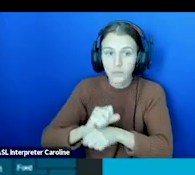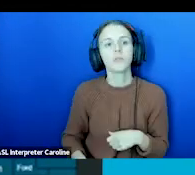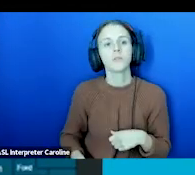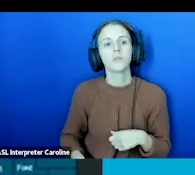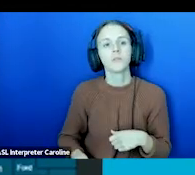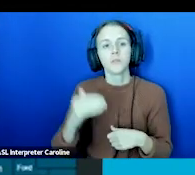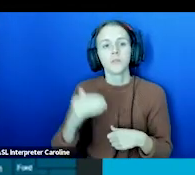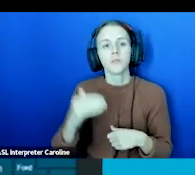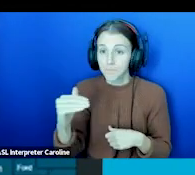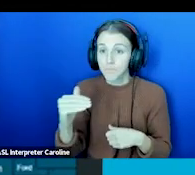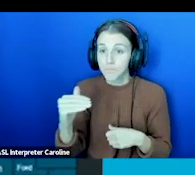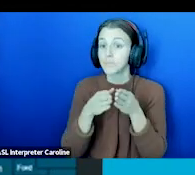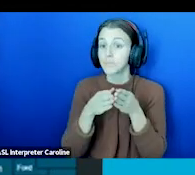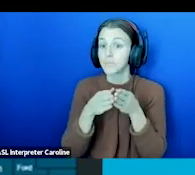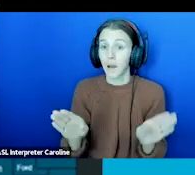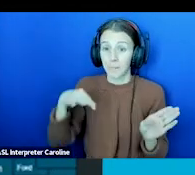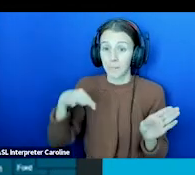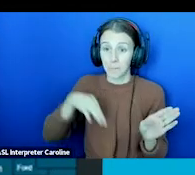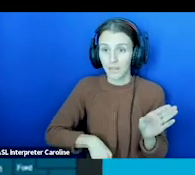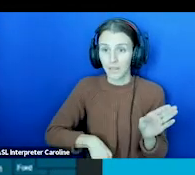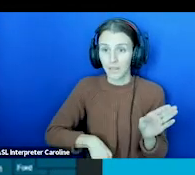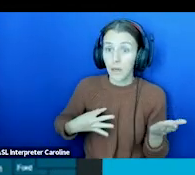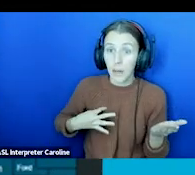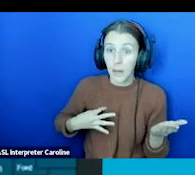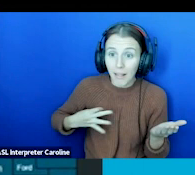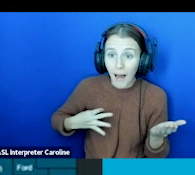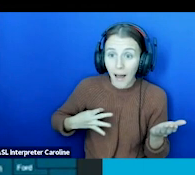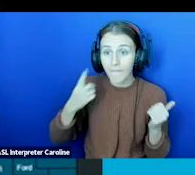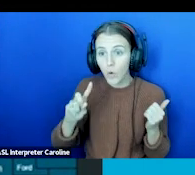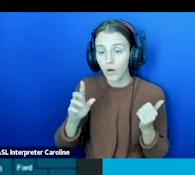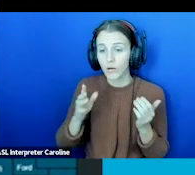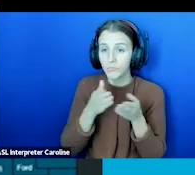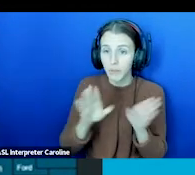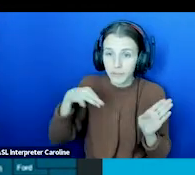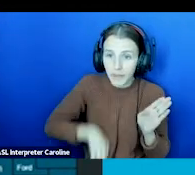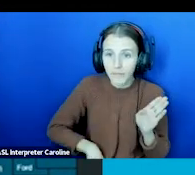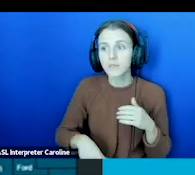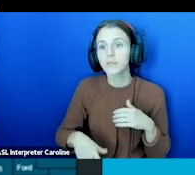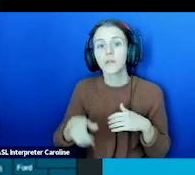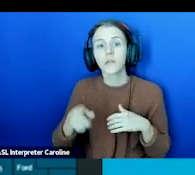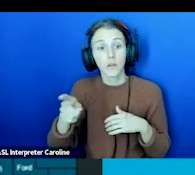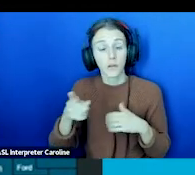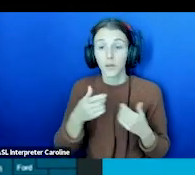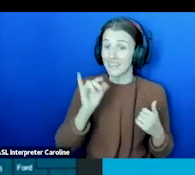IN AN EMERGENCY. HELP WITH TRANSPORTATION, HELP WITH EMPLOYMENT,